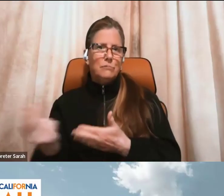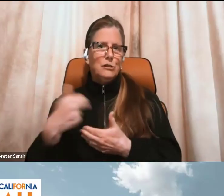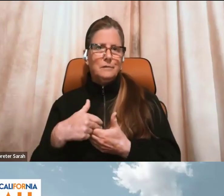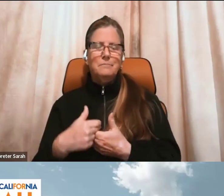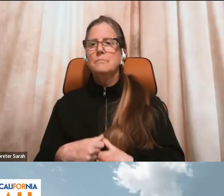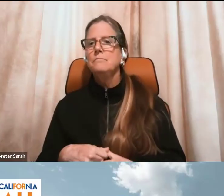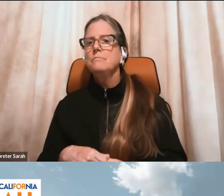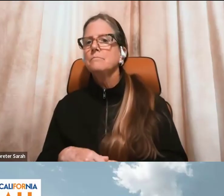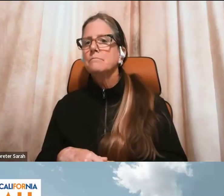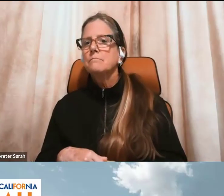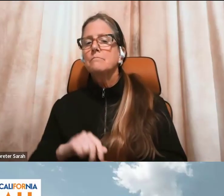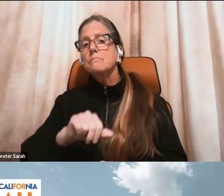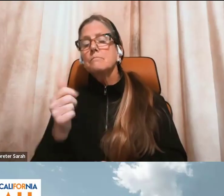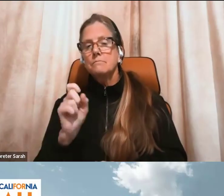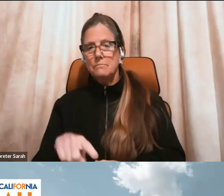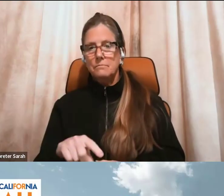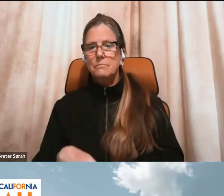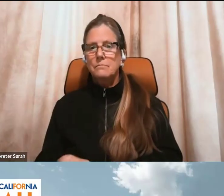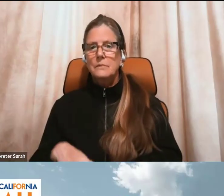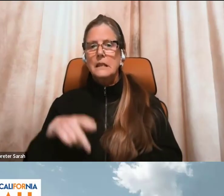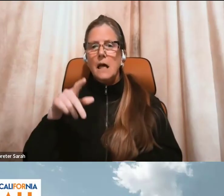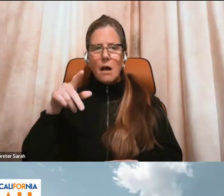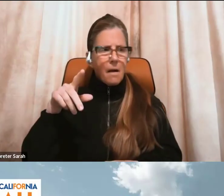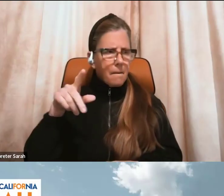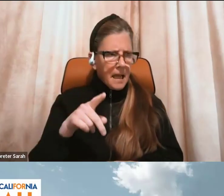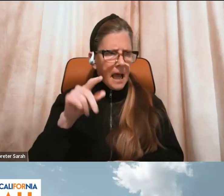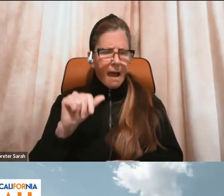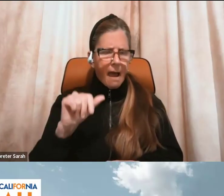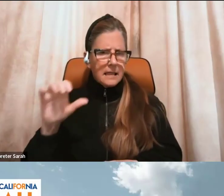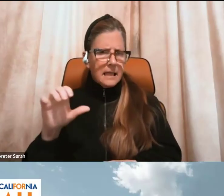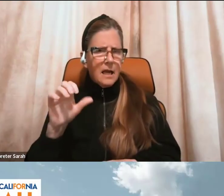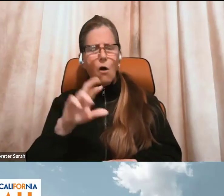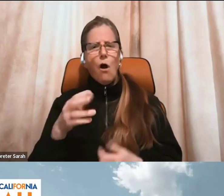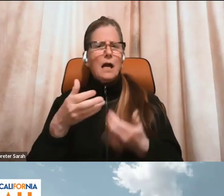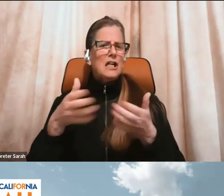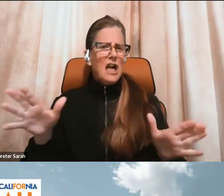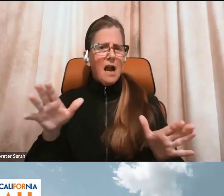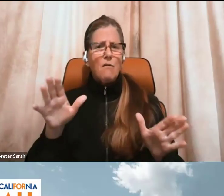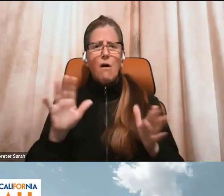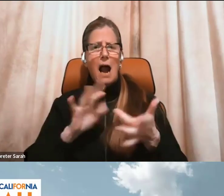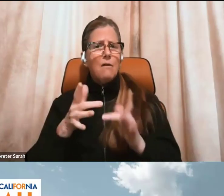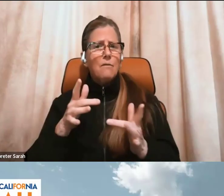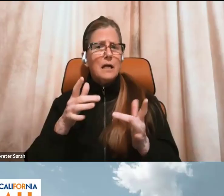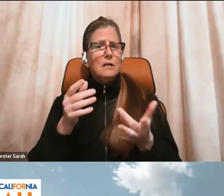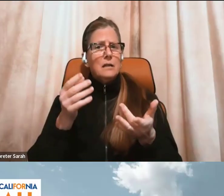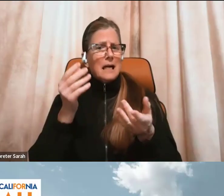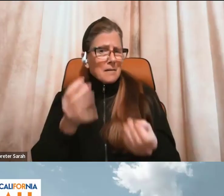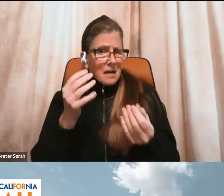question, is a PUC making available any general outreach materials to promote the Pilot Program?